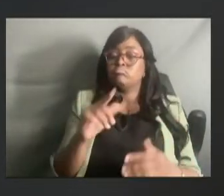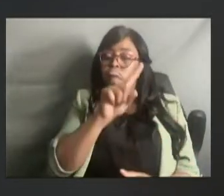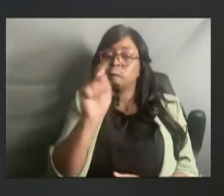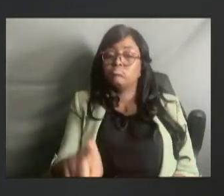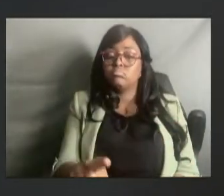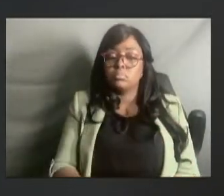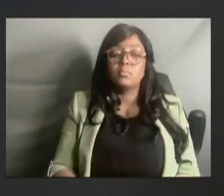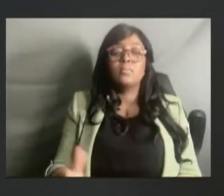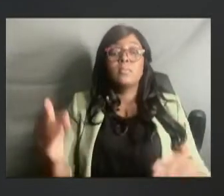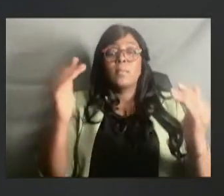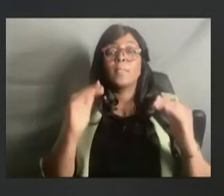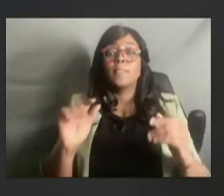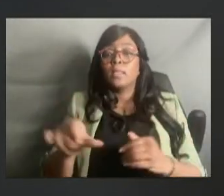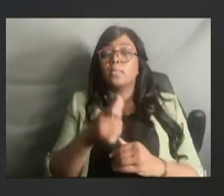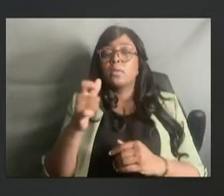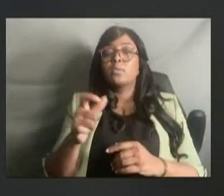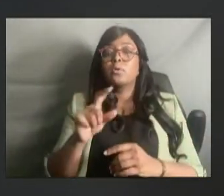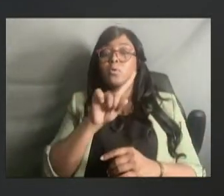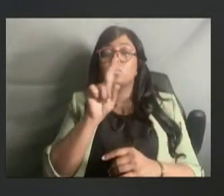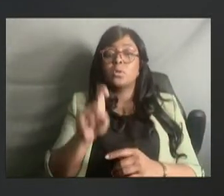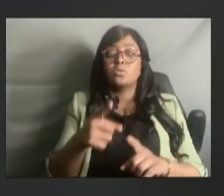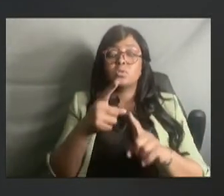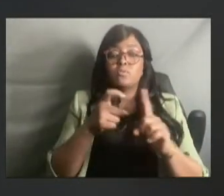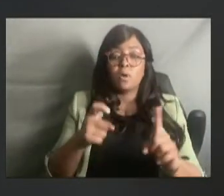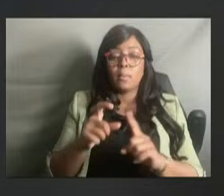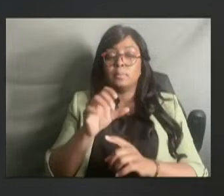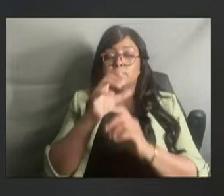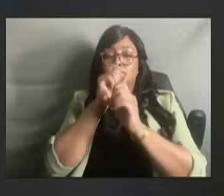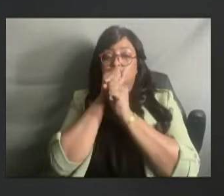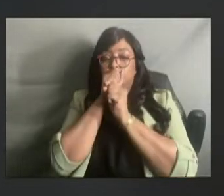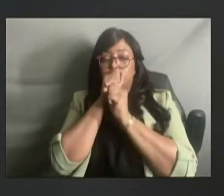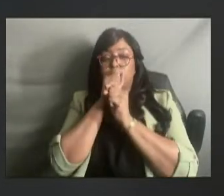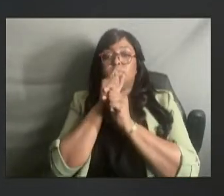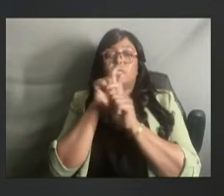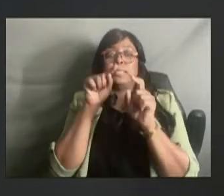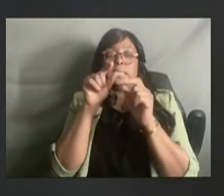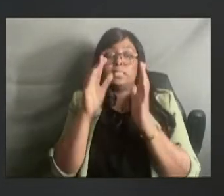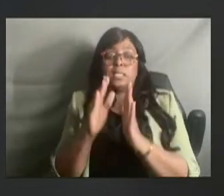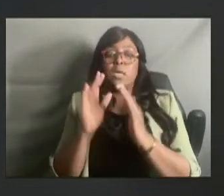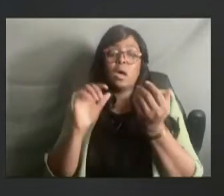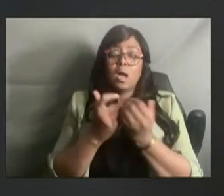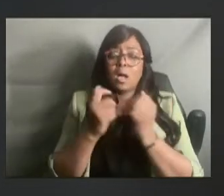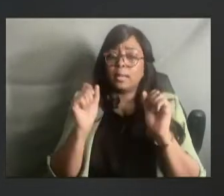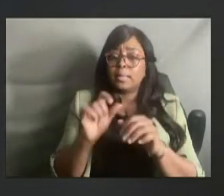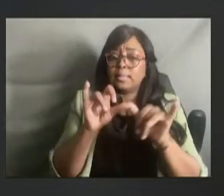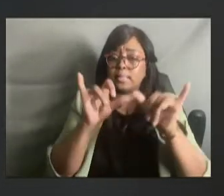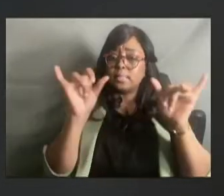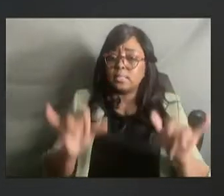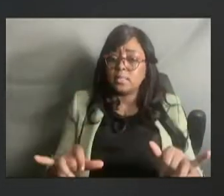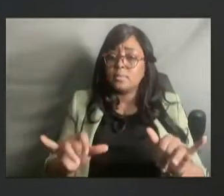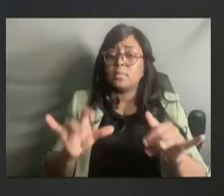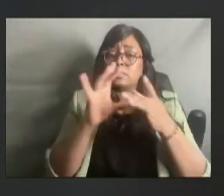your candor and jumping right out in front. I've got another